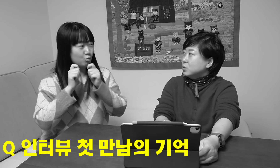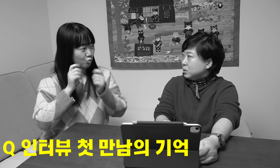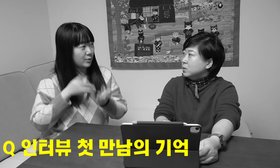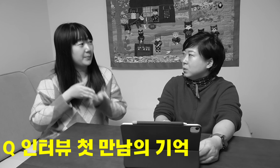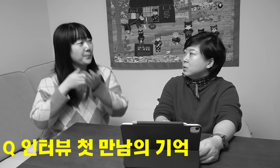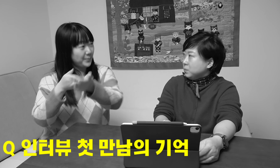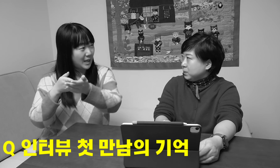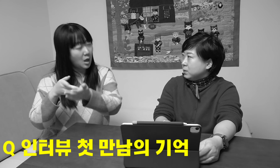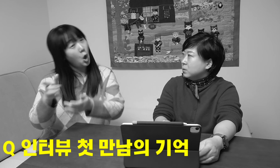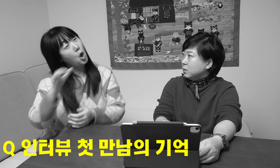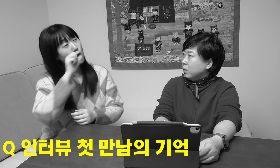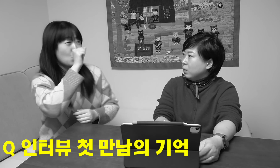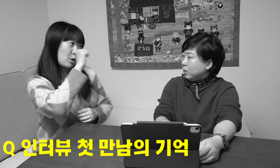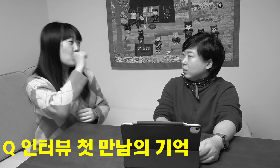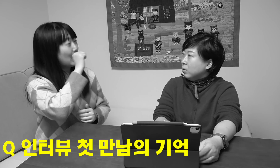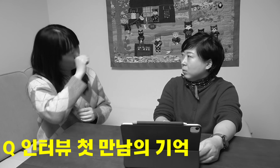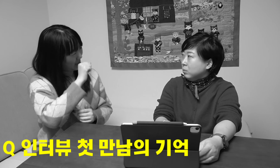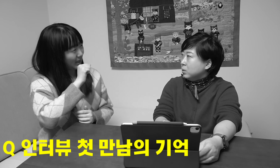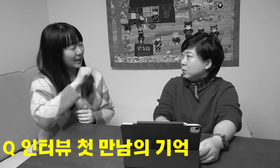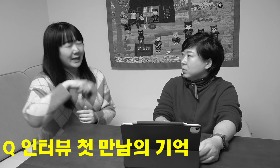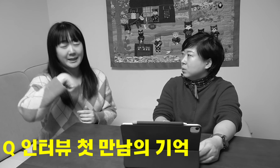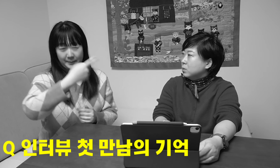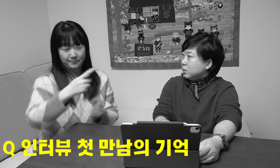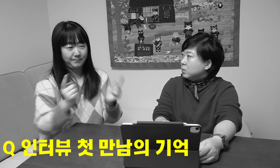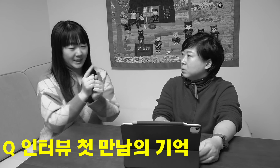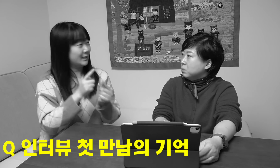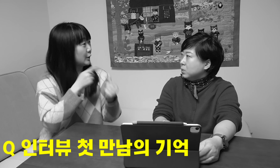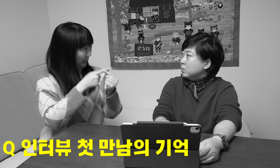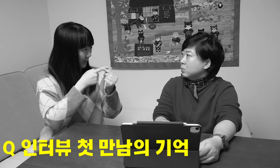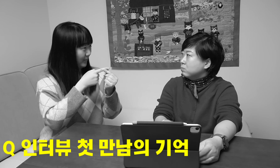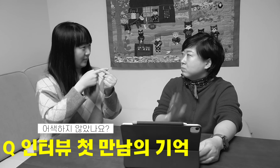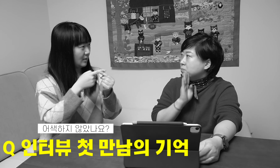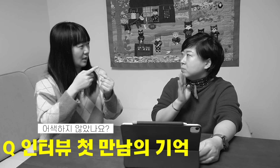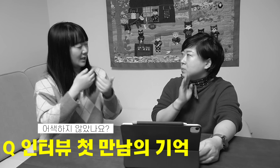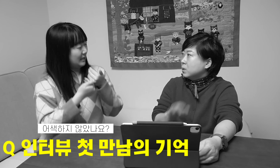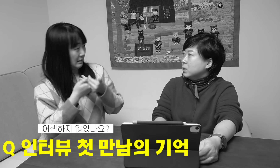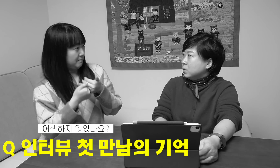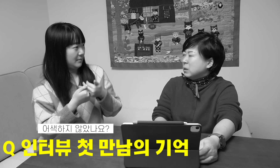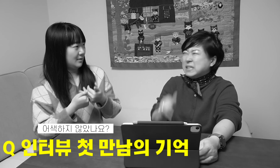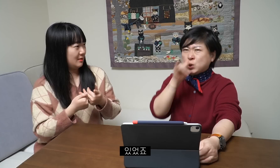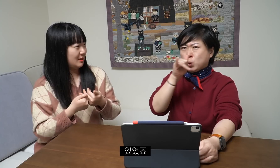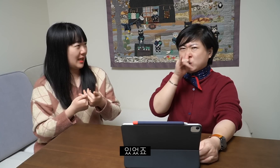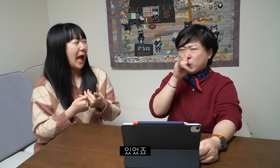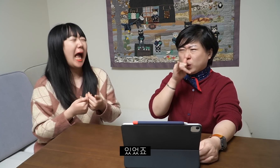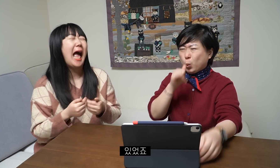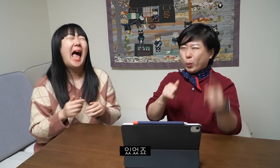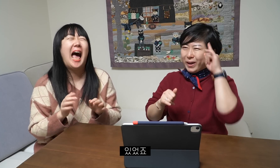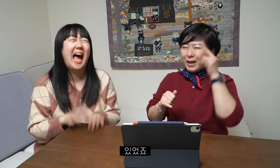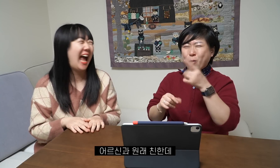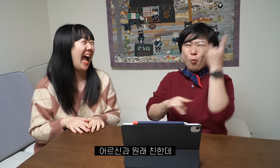When you asked for an interview, the elderly liked it, but was there any awkwardness during the first interview? There was.